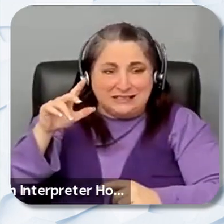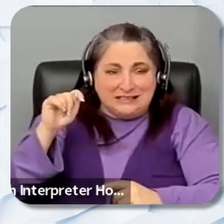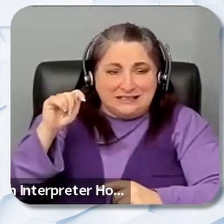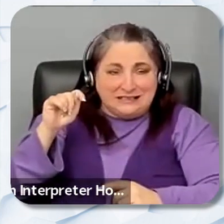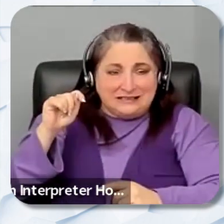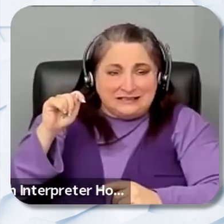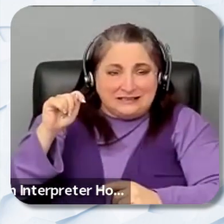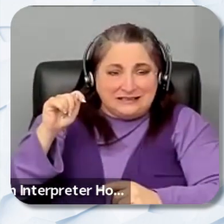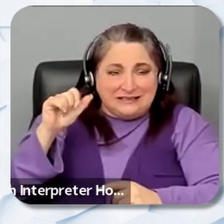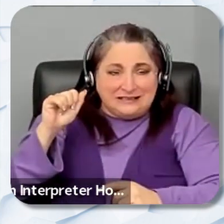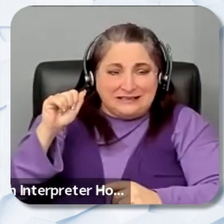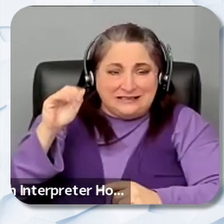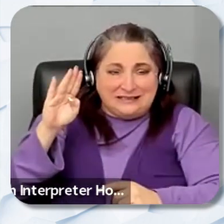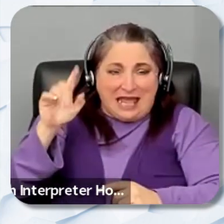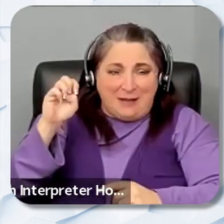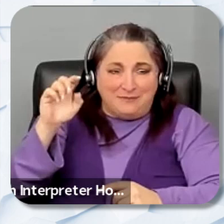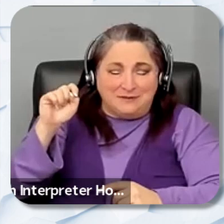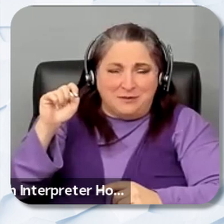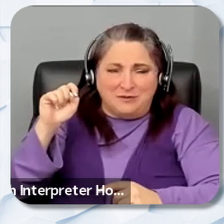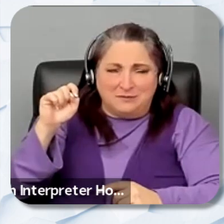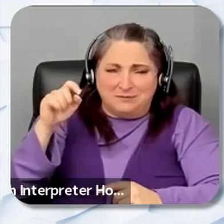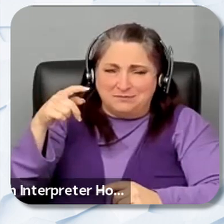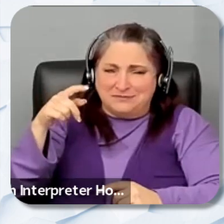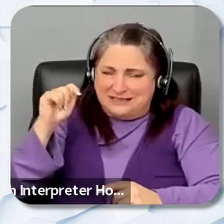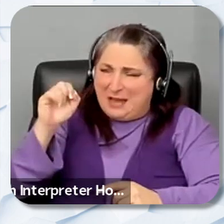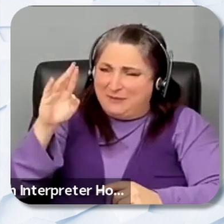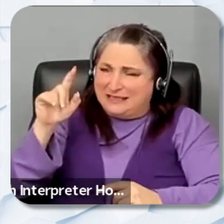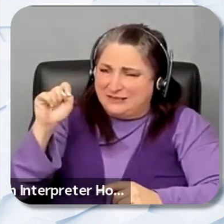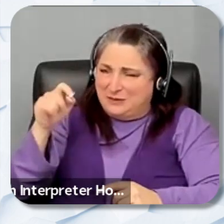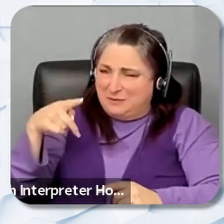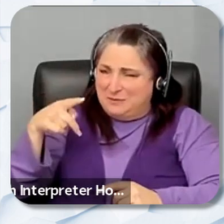and we will post those recordings on the Padlet. But this specific training will only have